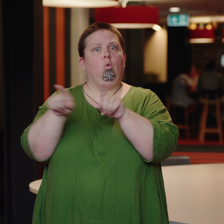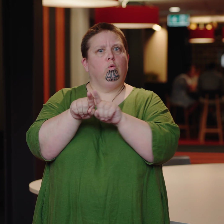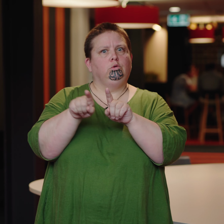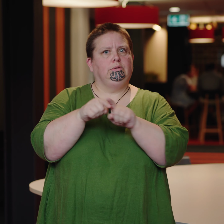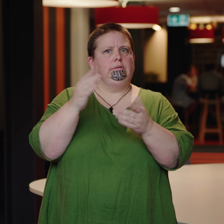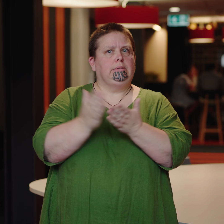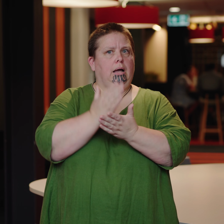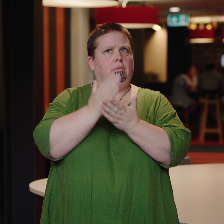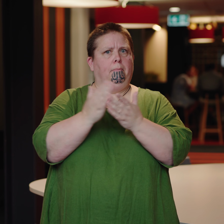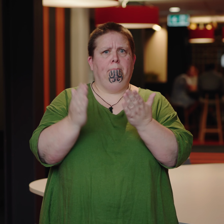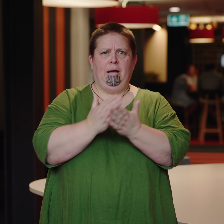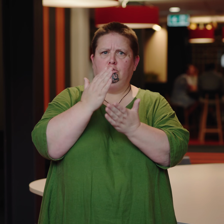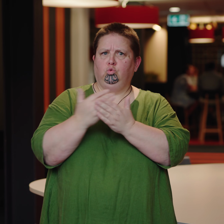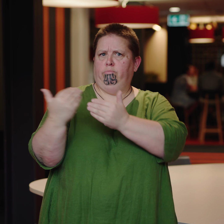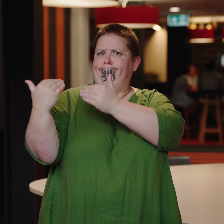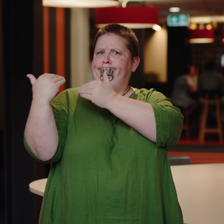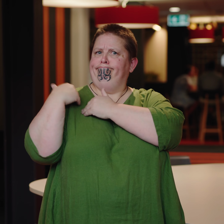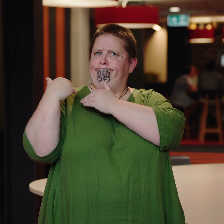hold us accountable when it's needed.